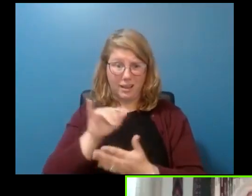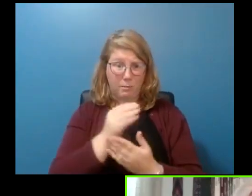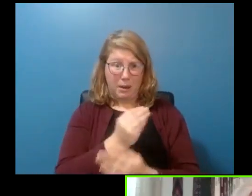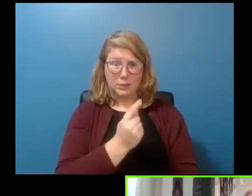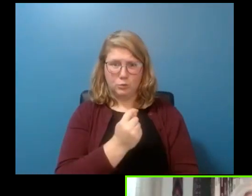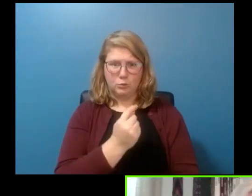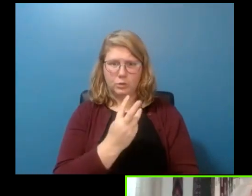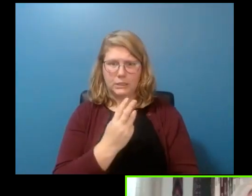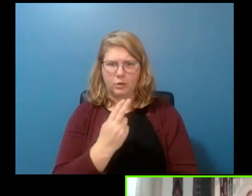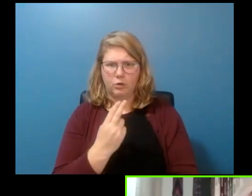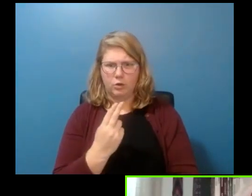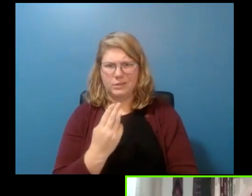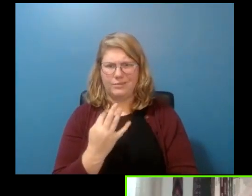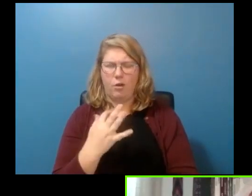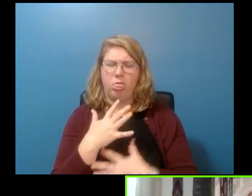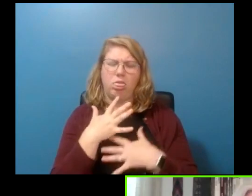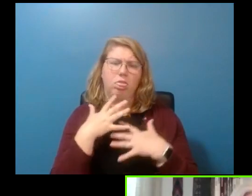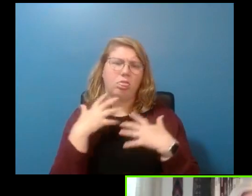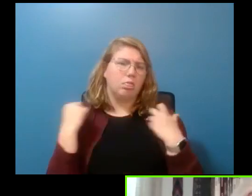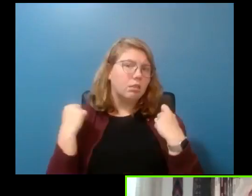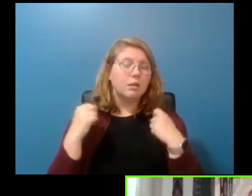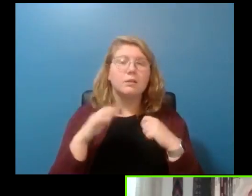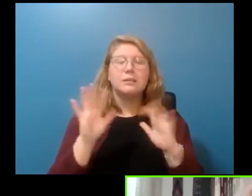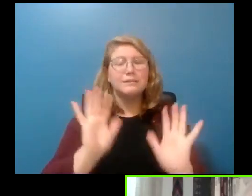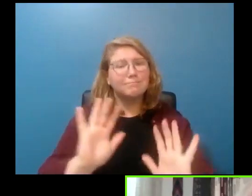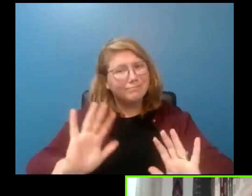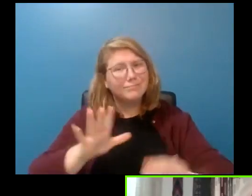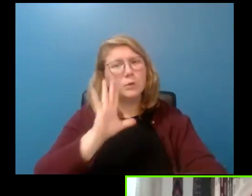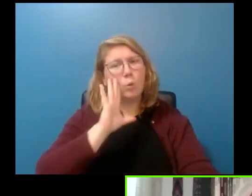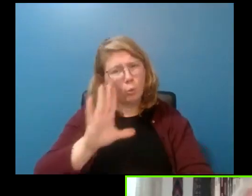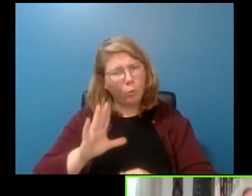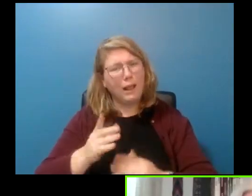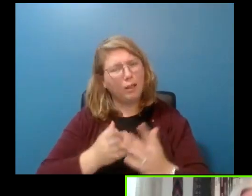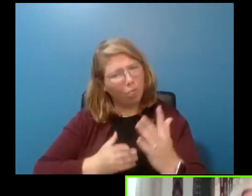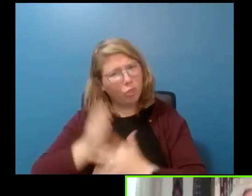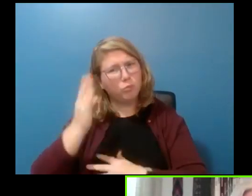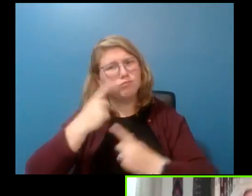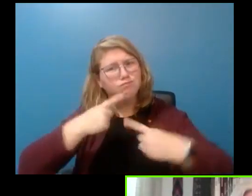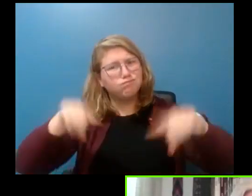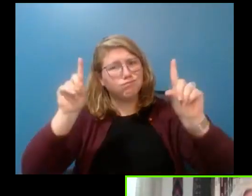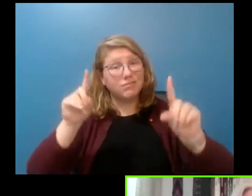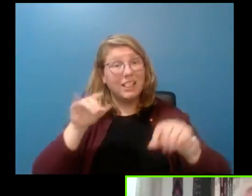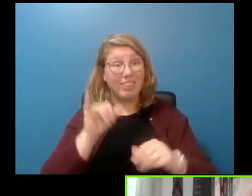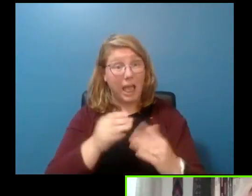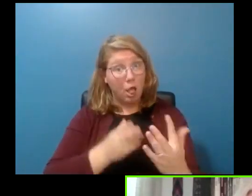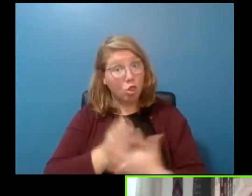starting to feel depressed. You know, giving back and volunteering, which has been